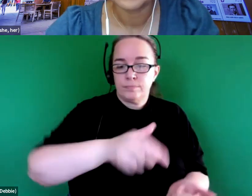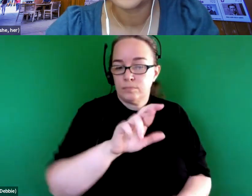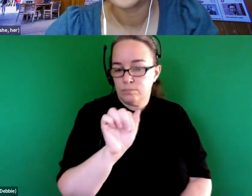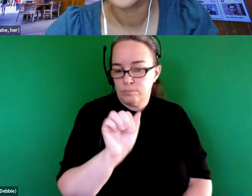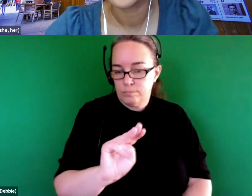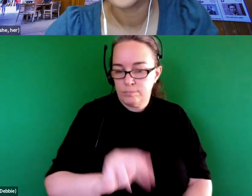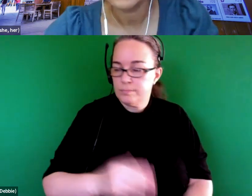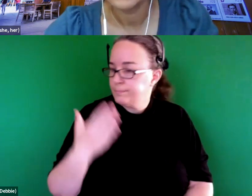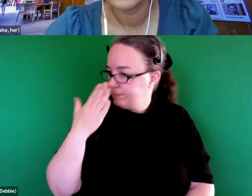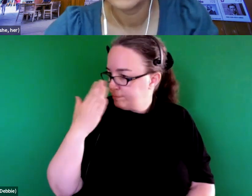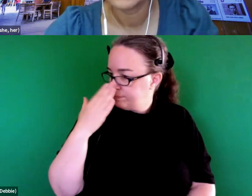Ram Subramaniam (He/him): Thank you, Sophia.